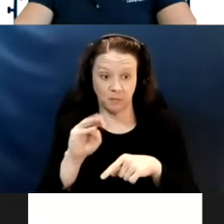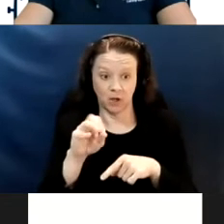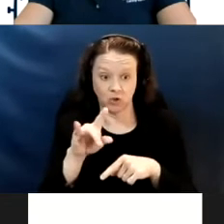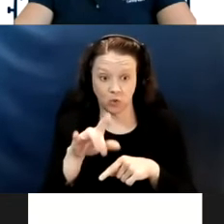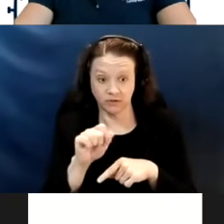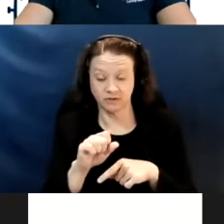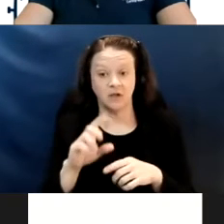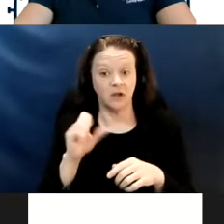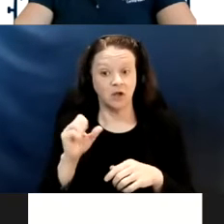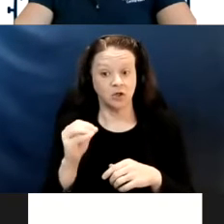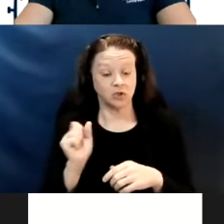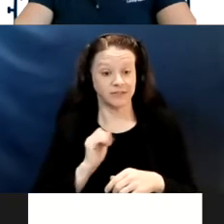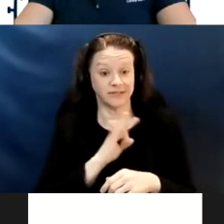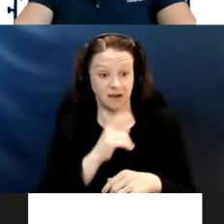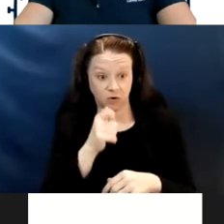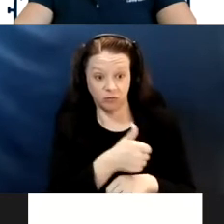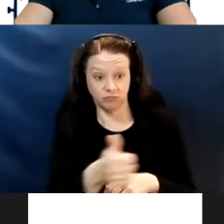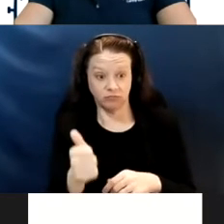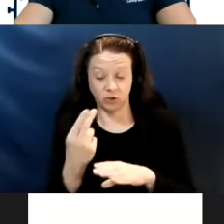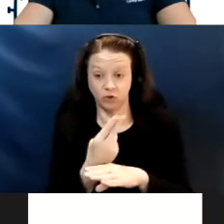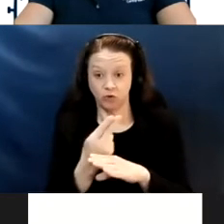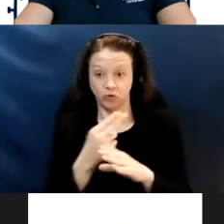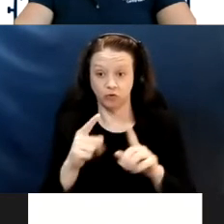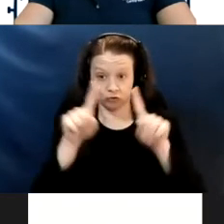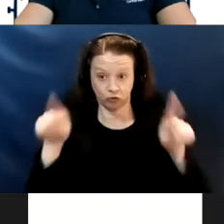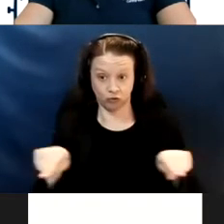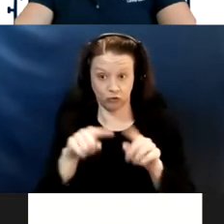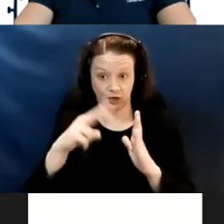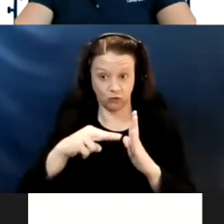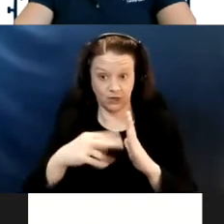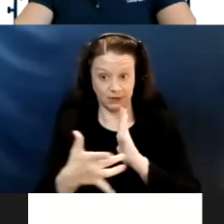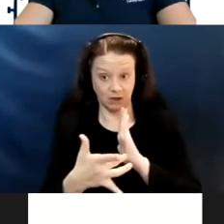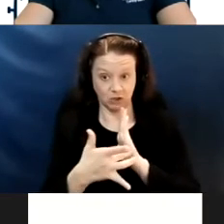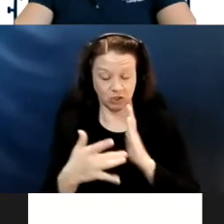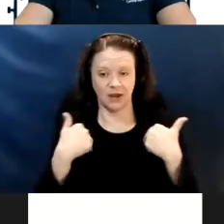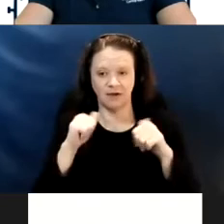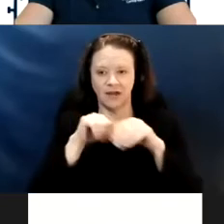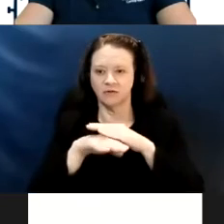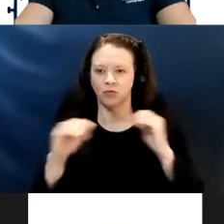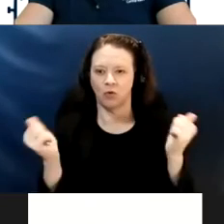so staff who utilize screen readers have access to all of the information provided.